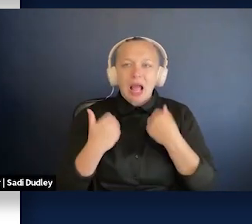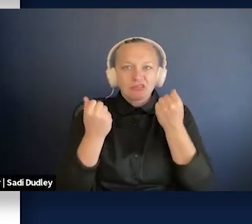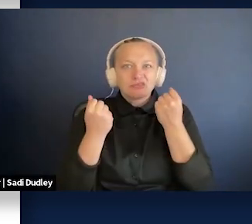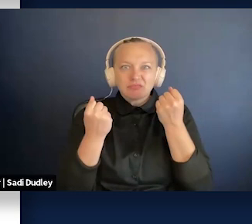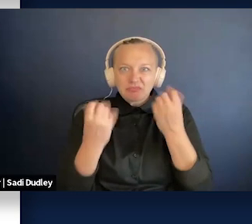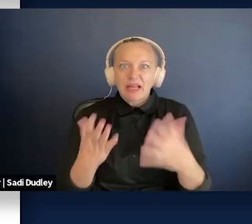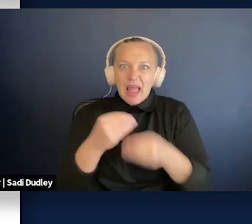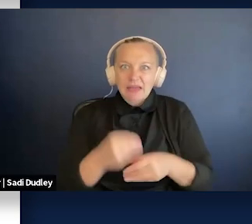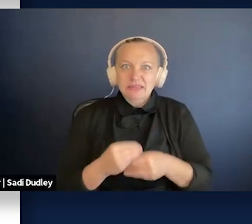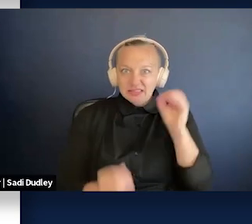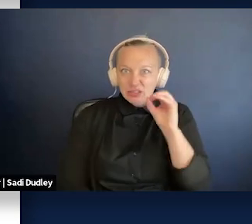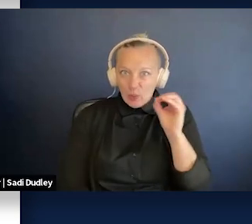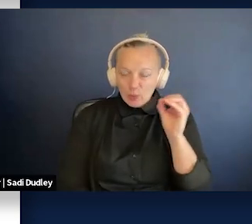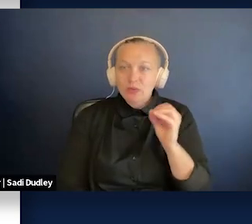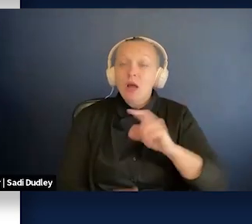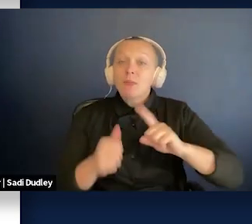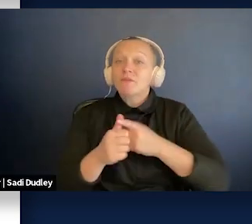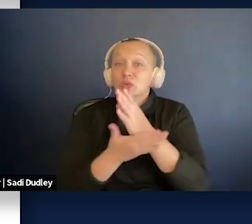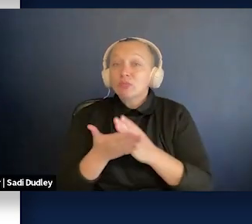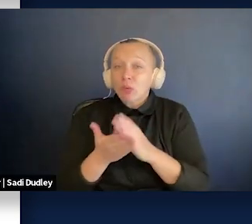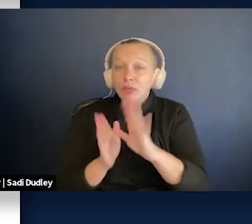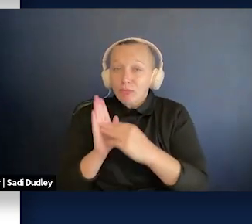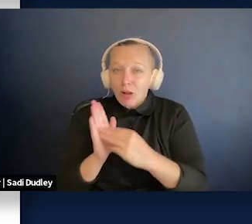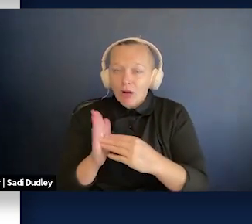The first part of the model estimates the odds ratio.